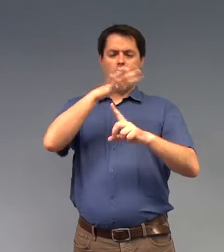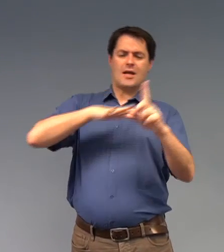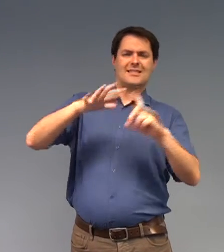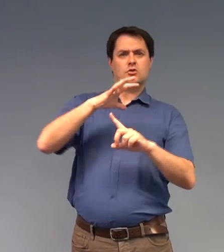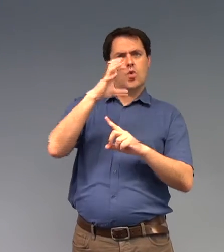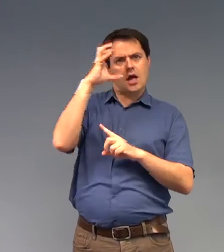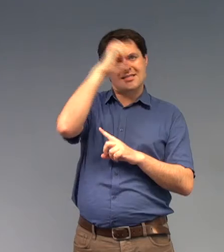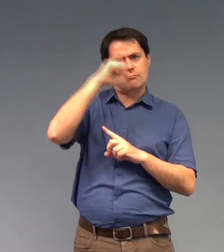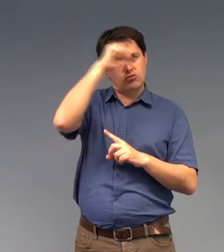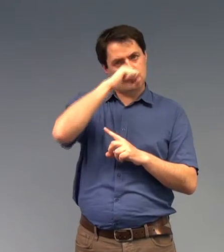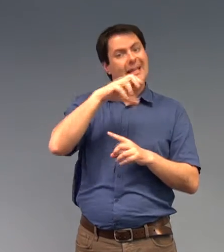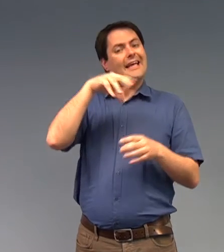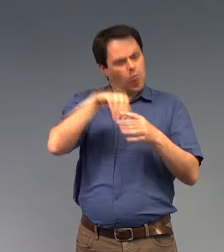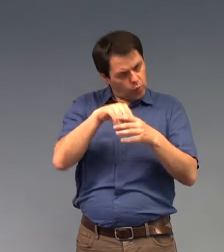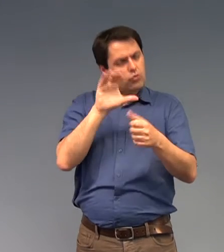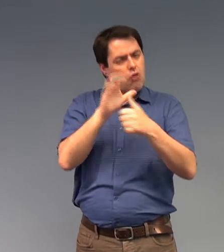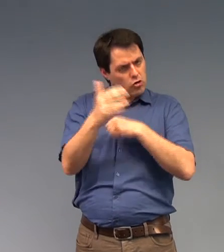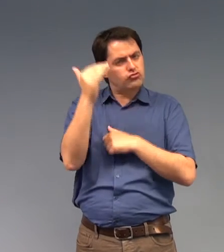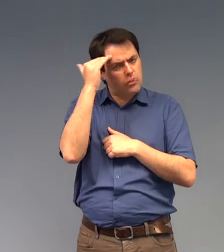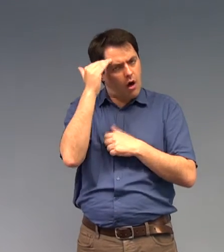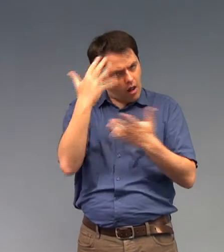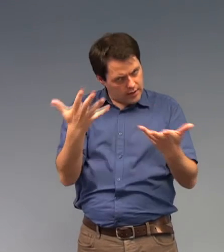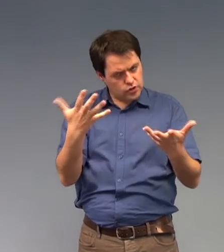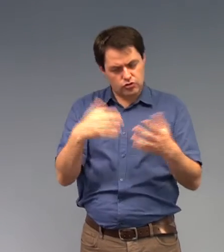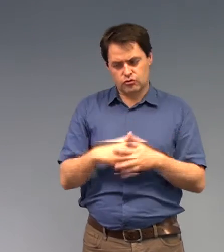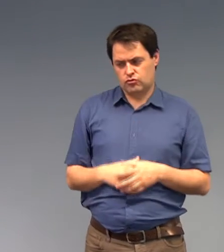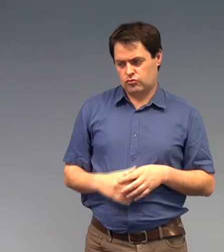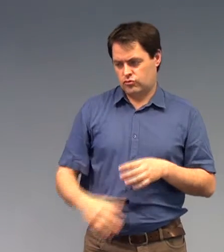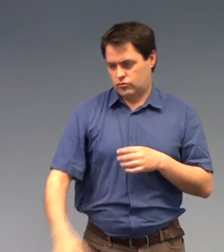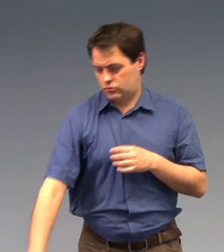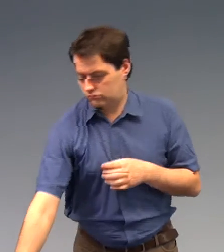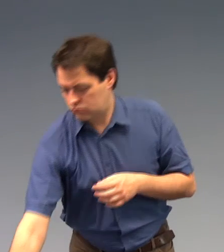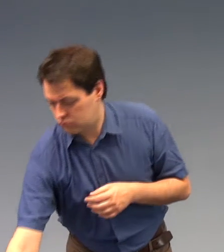It's only by understanding all of those cultural assumptions, including cultural knowledge,